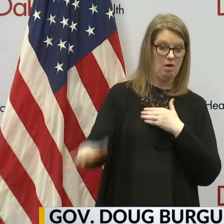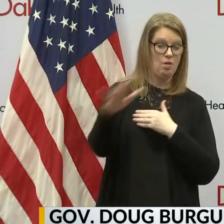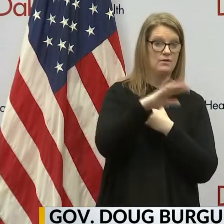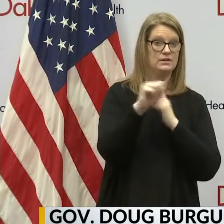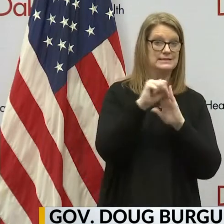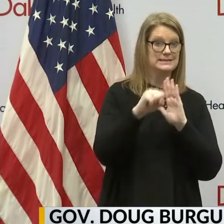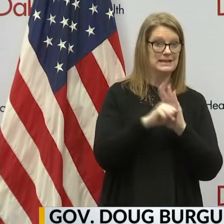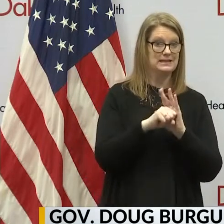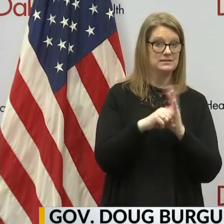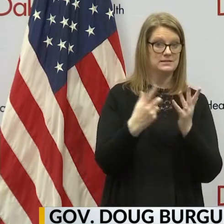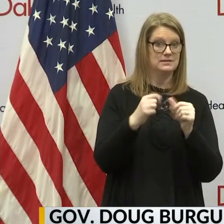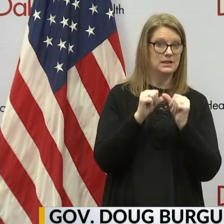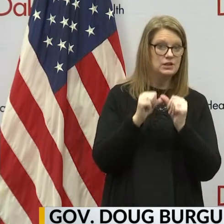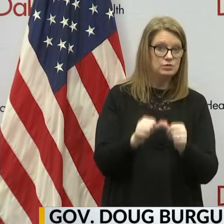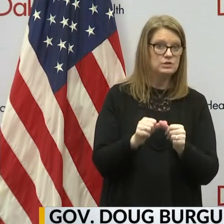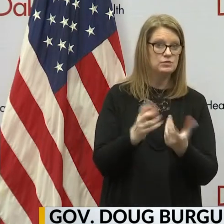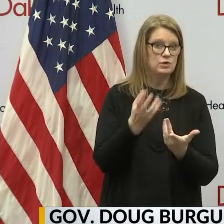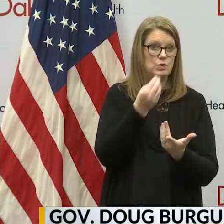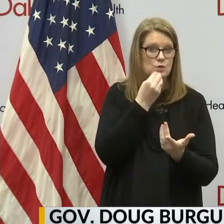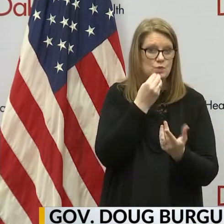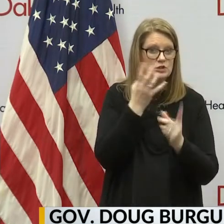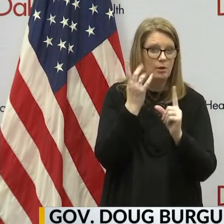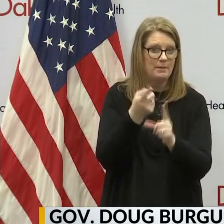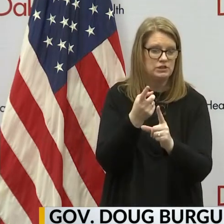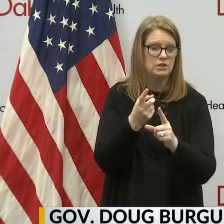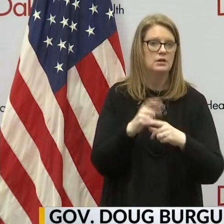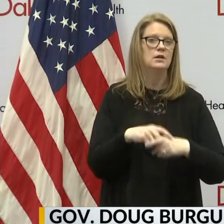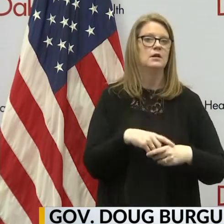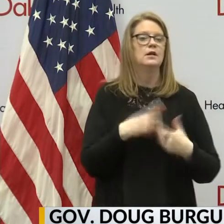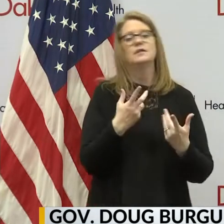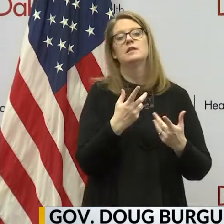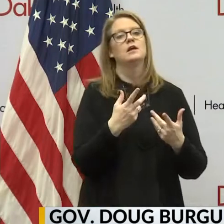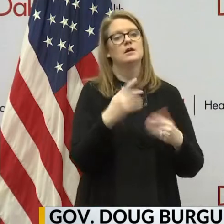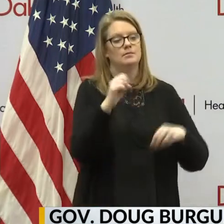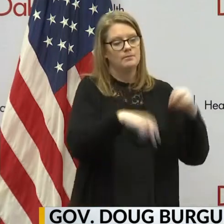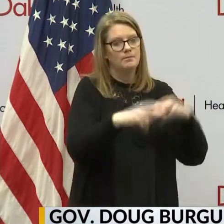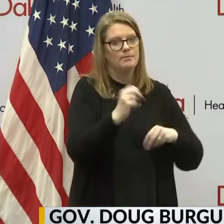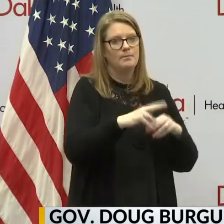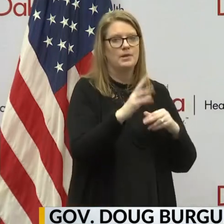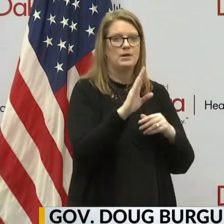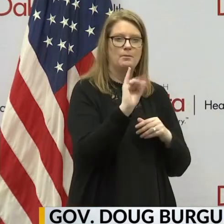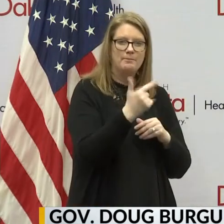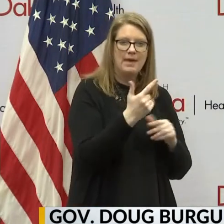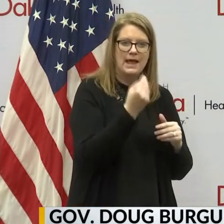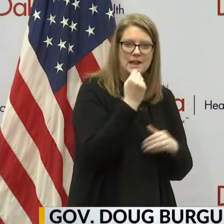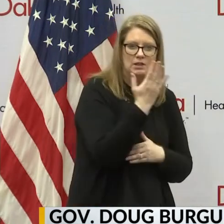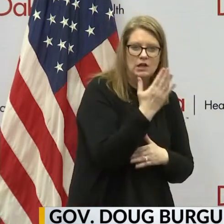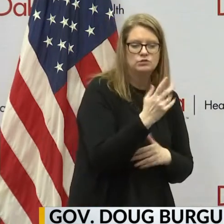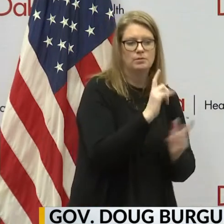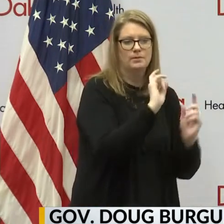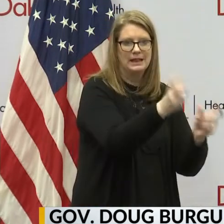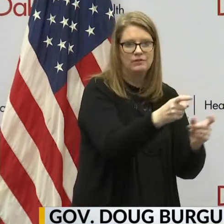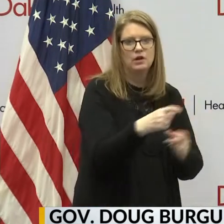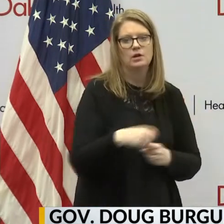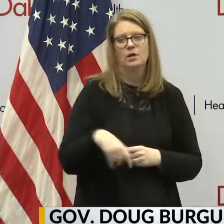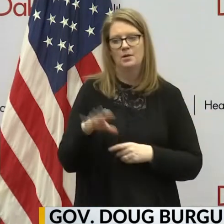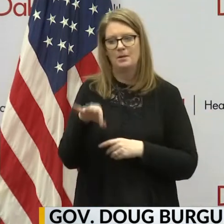HAPPEN. ALSO, I WANT TO THANK THE FOLKS FOR THE MANY SCHOOLS ACROSS THE